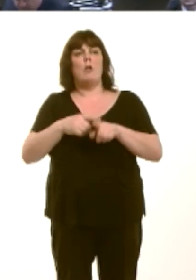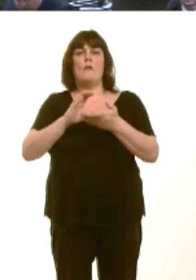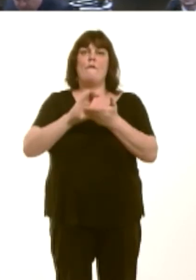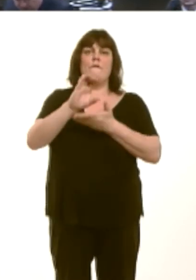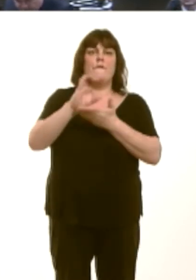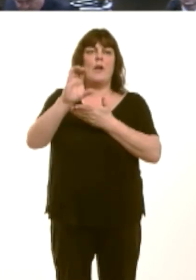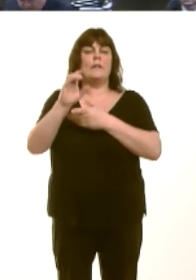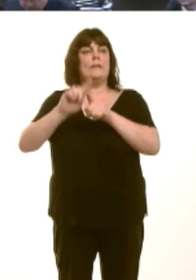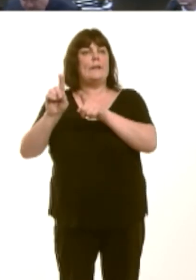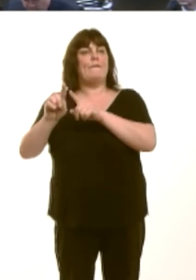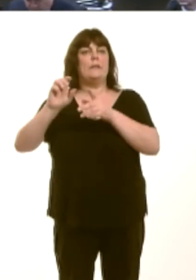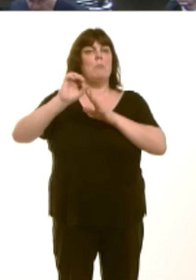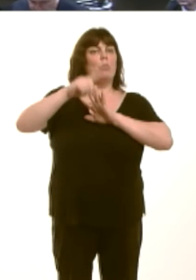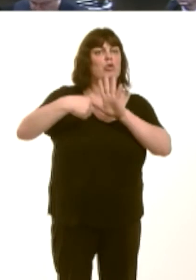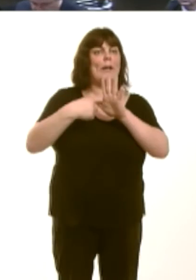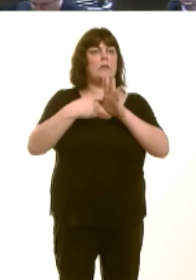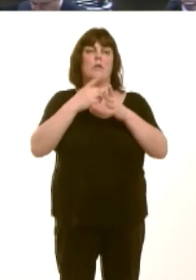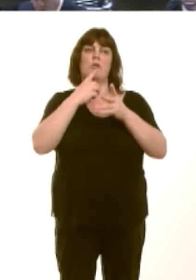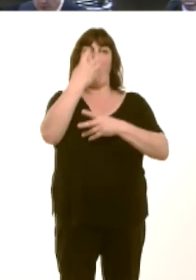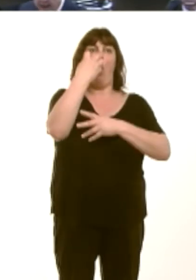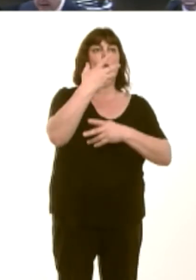people feeling lonely or isolated.